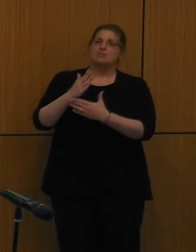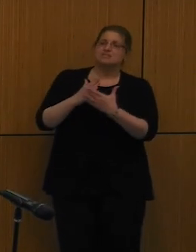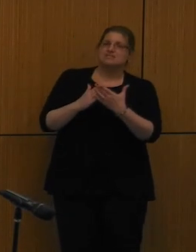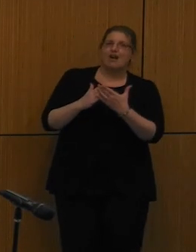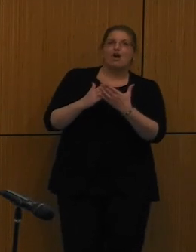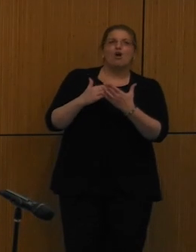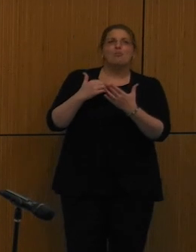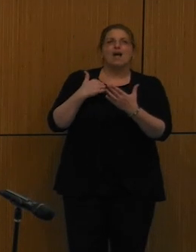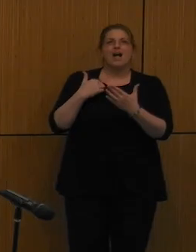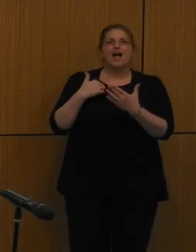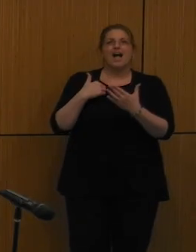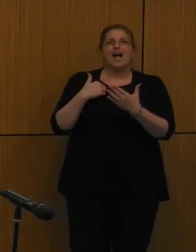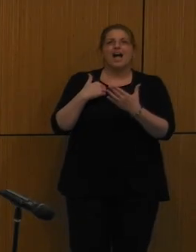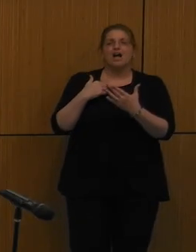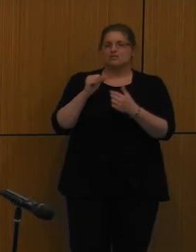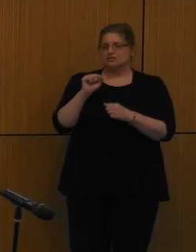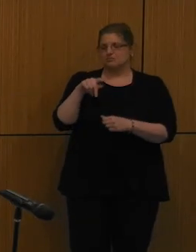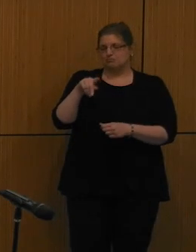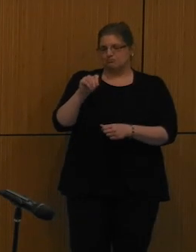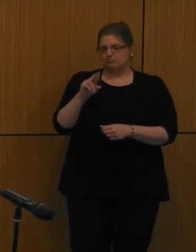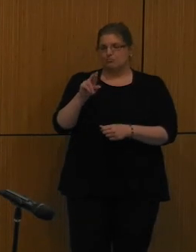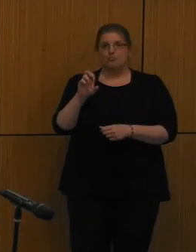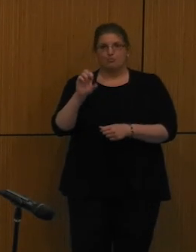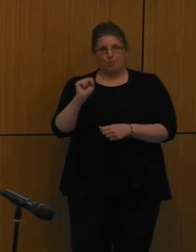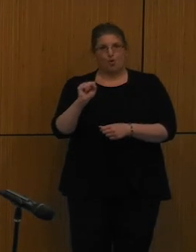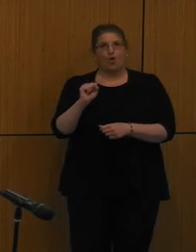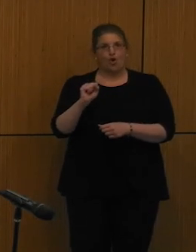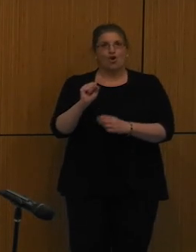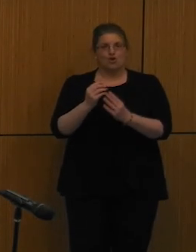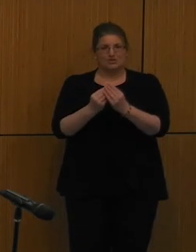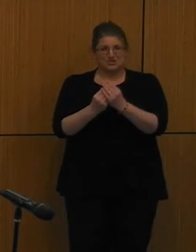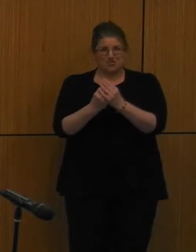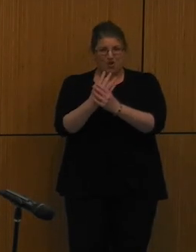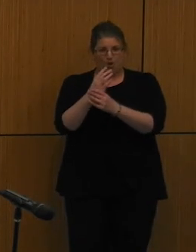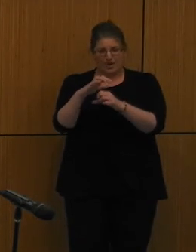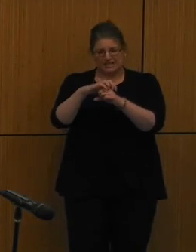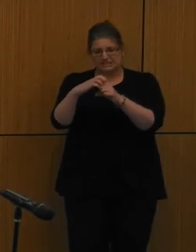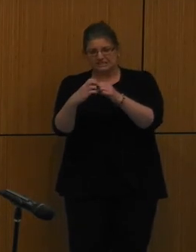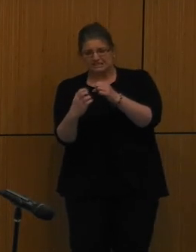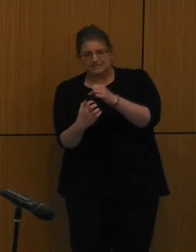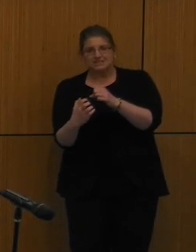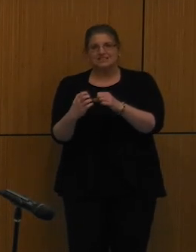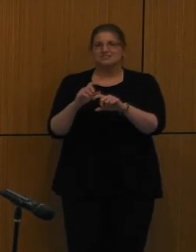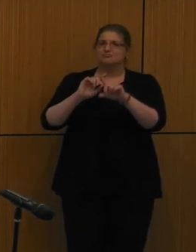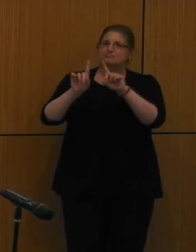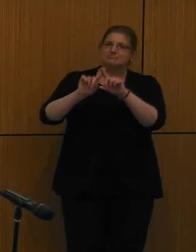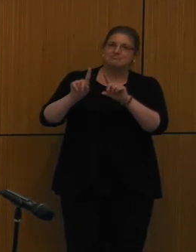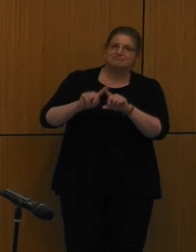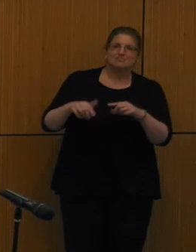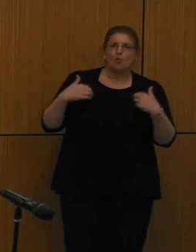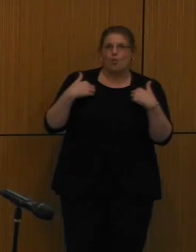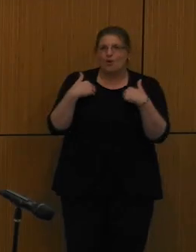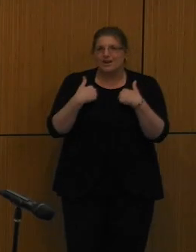spallation going on or spores being form at the very end. We have all kinds of organisms with also gooey material.